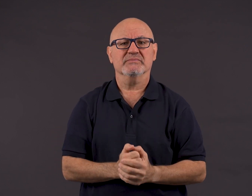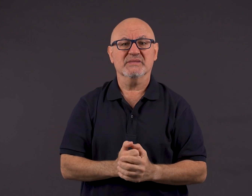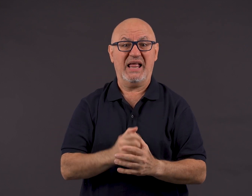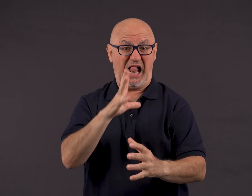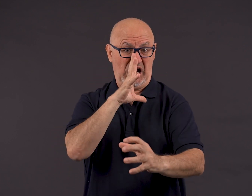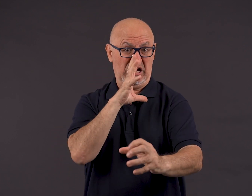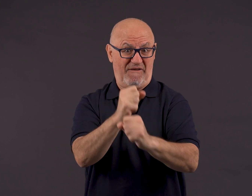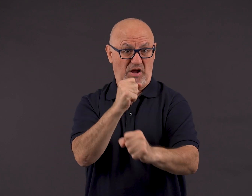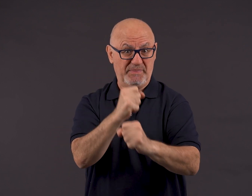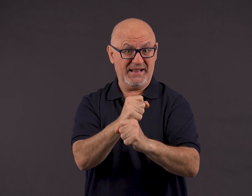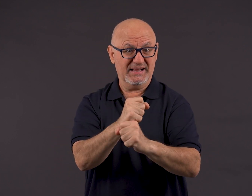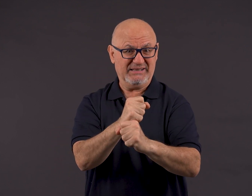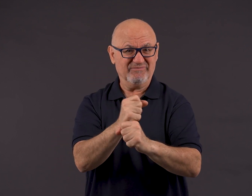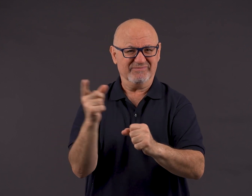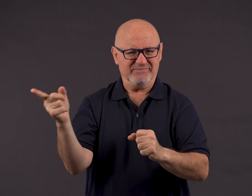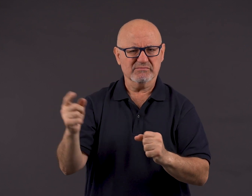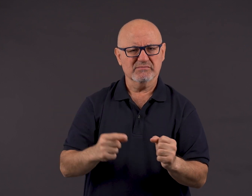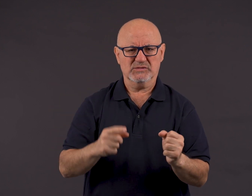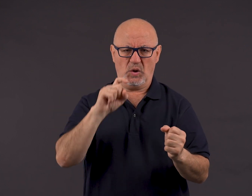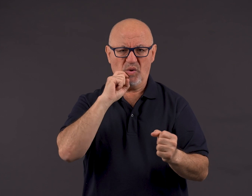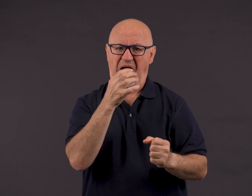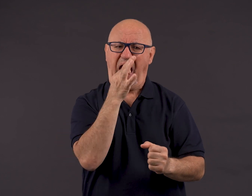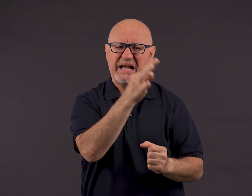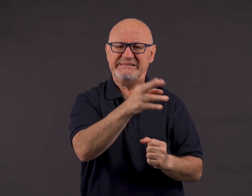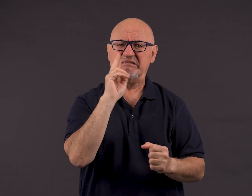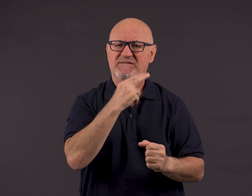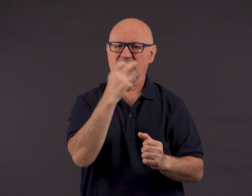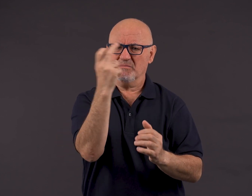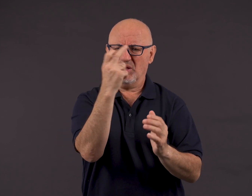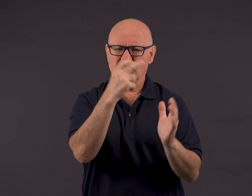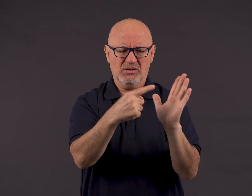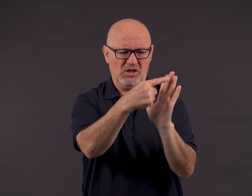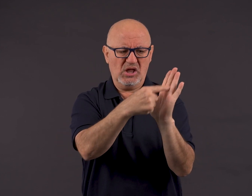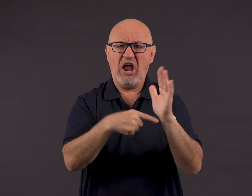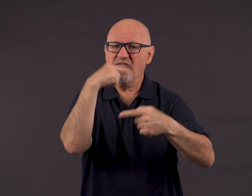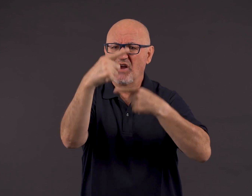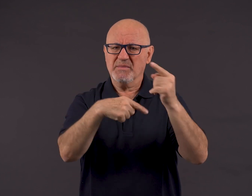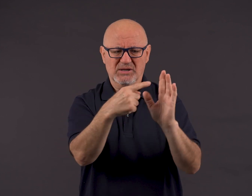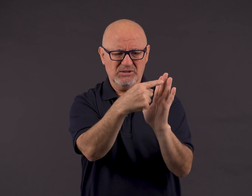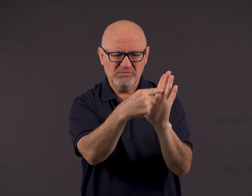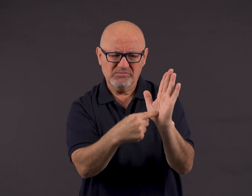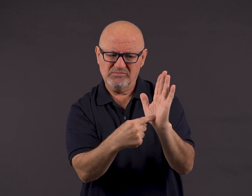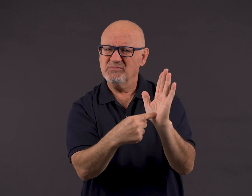the Deafblind Community to review their information about Deafblind people to